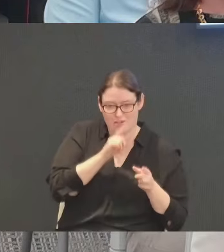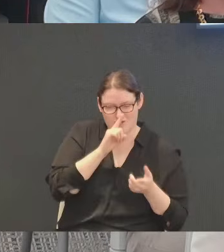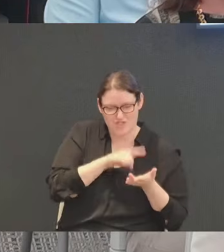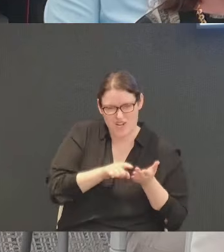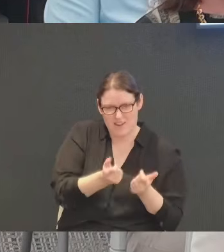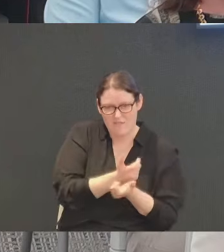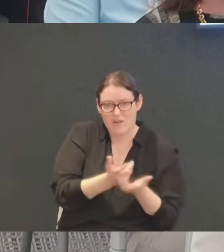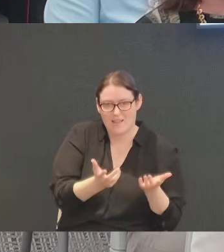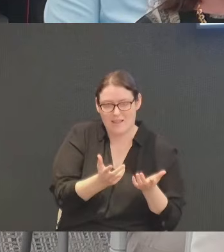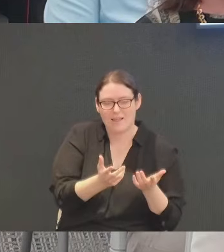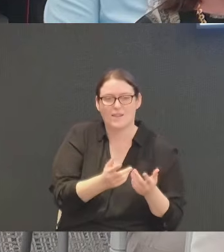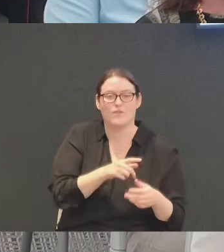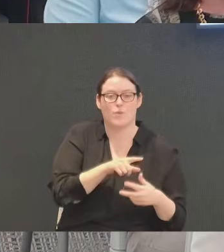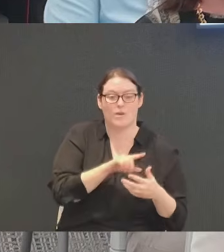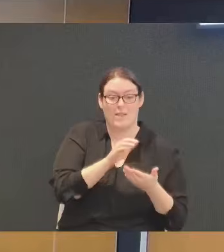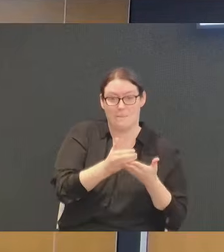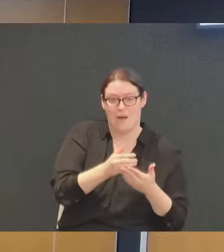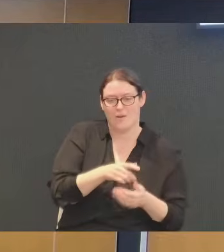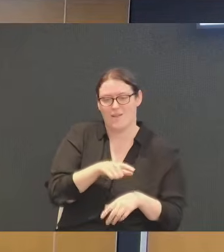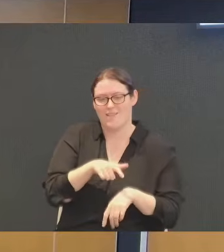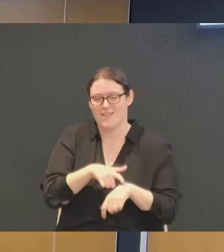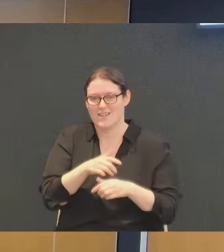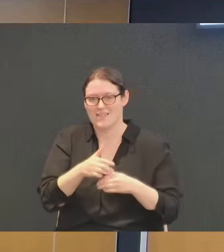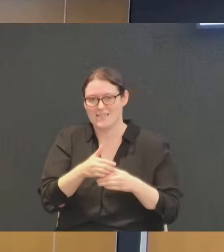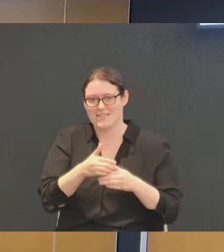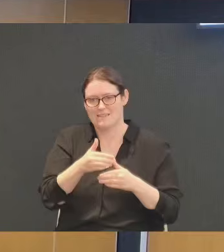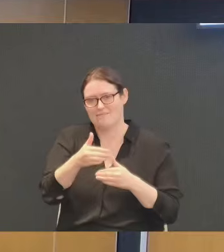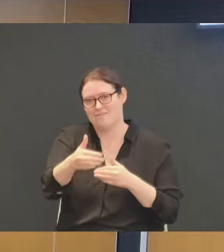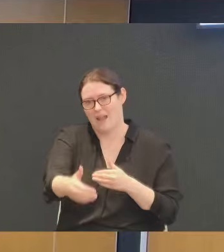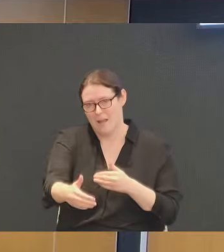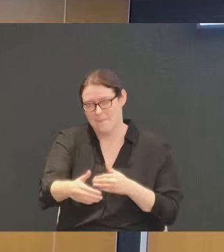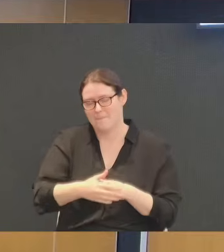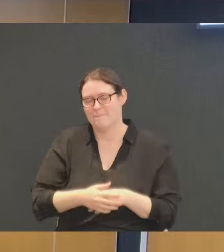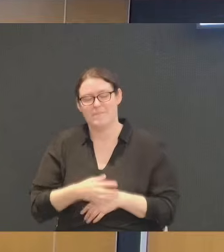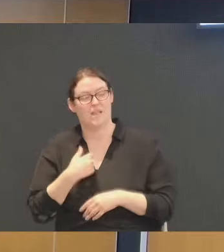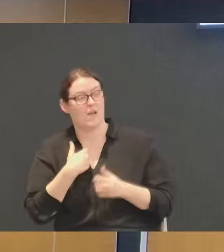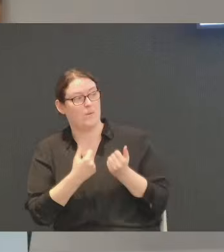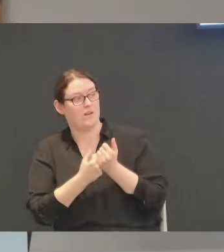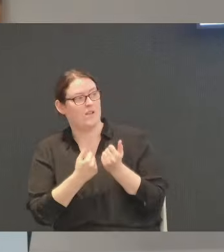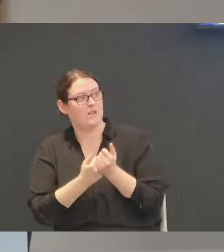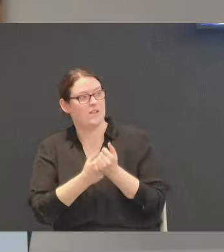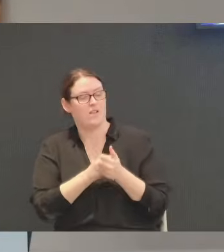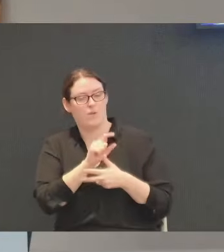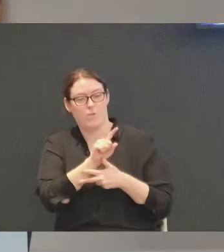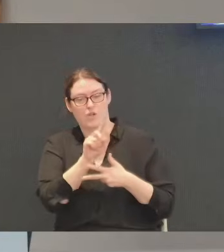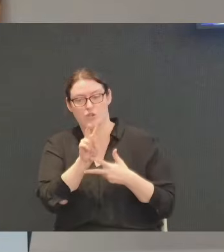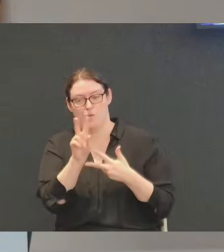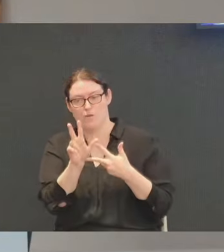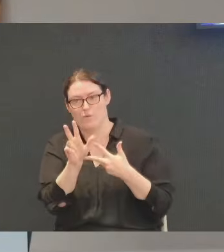that levy. Thank you. And I would just advocate that items one, two, three, uh, really no need